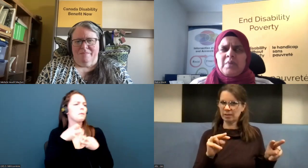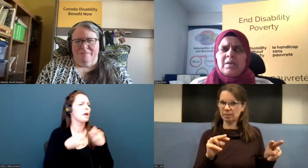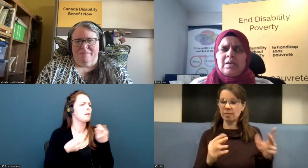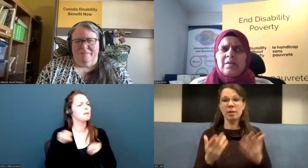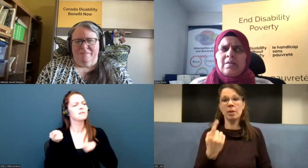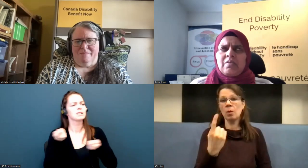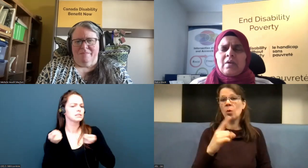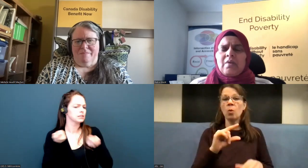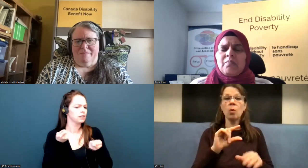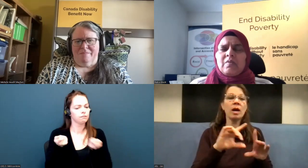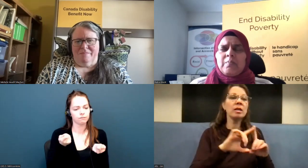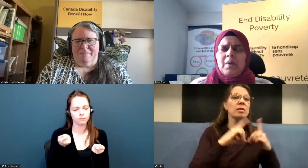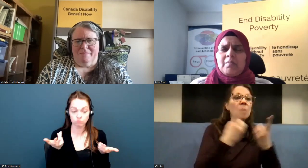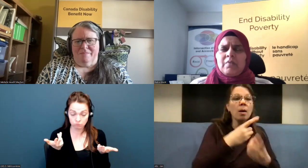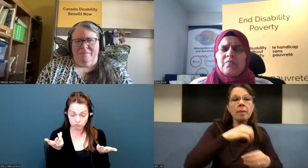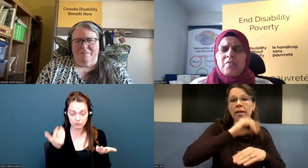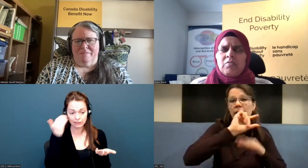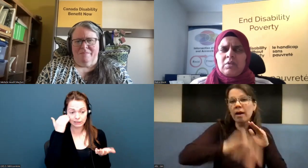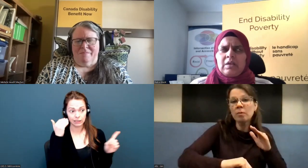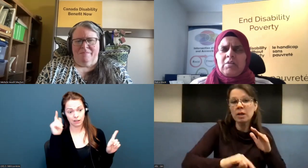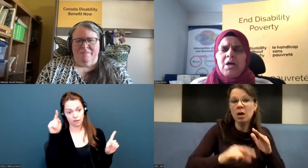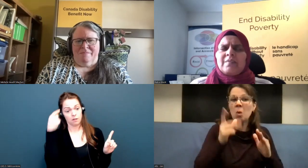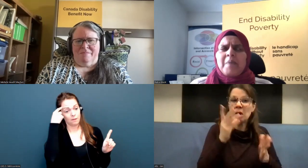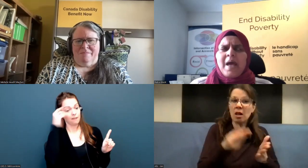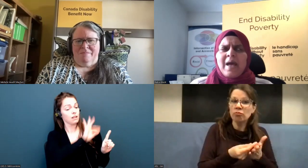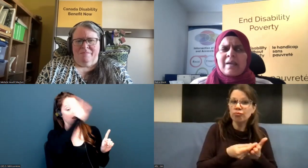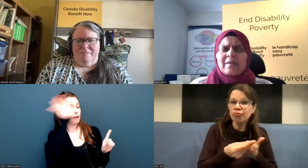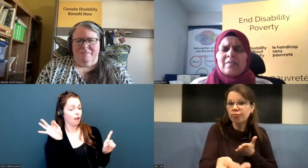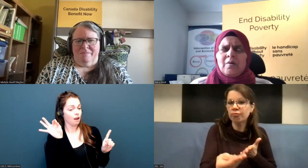MONEY AND ANOTHER GOVERNMENT DEPARTMENT CLAWS BACKING.